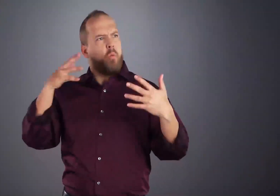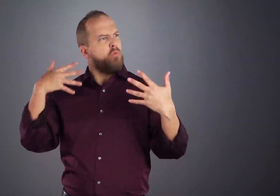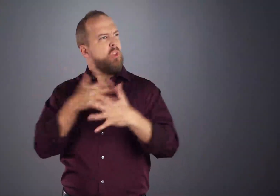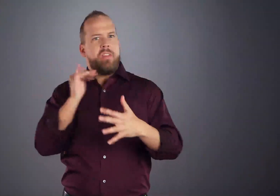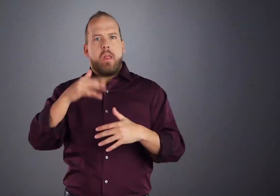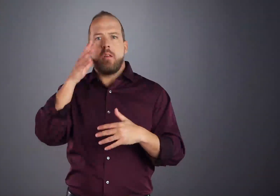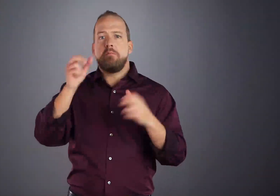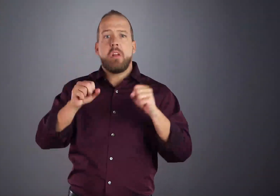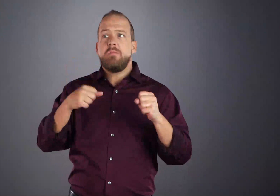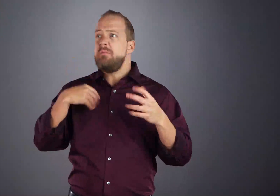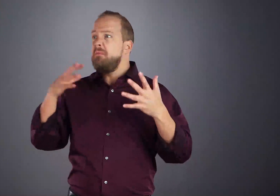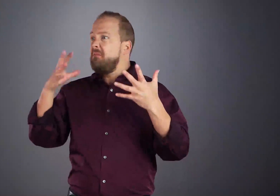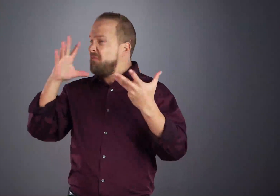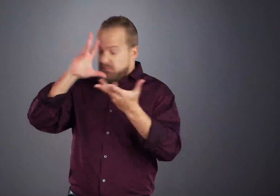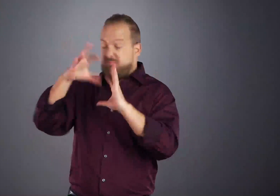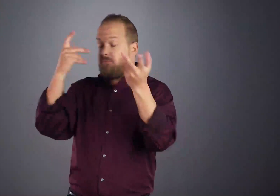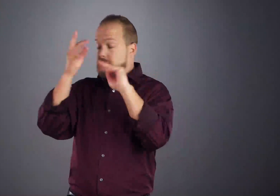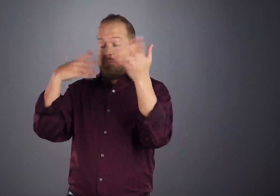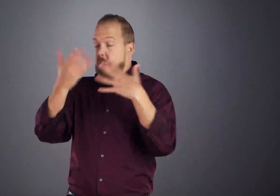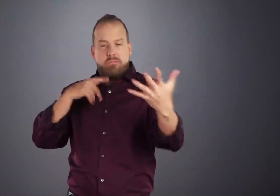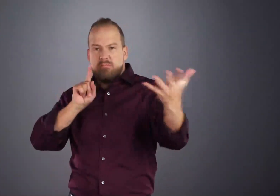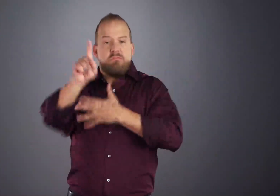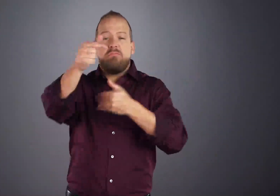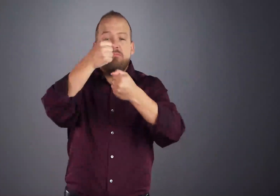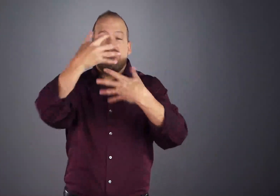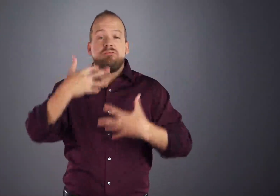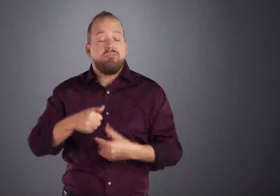Then came the night when the physical and mental torture